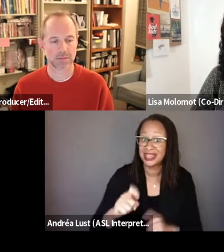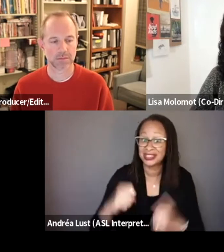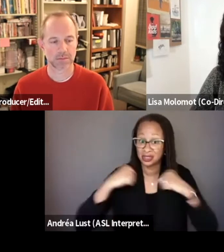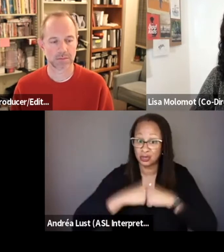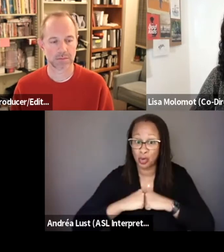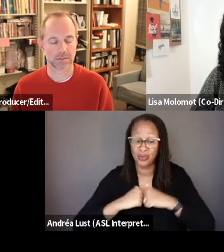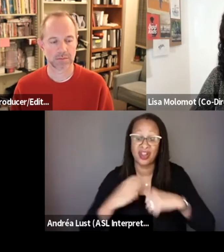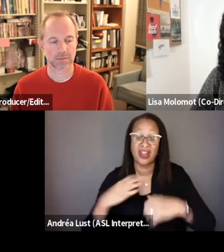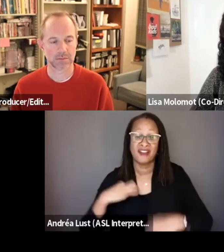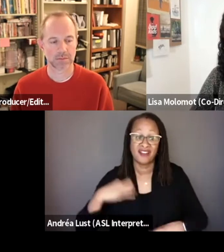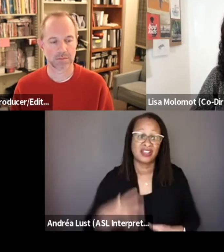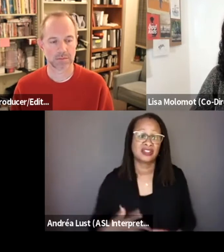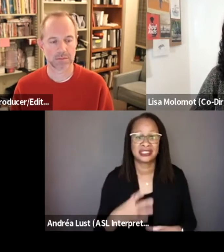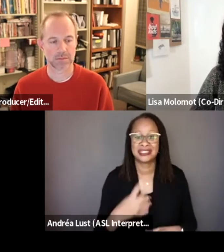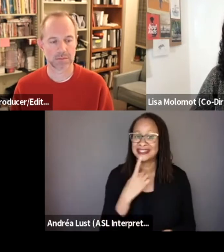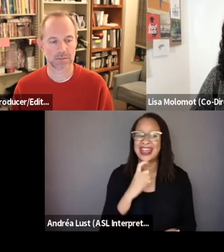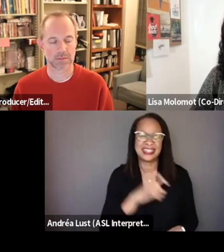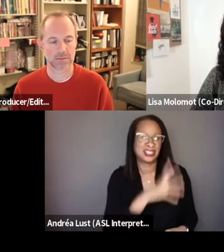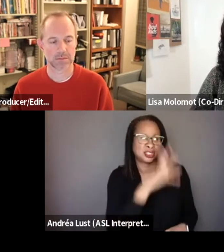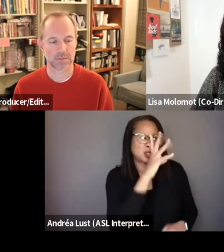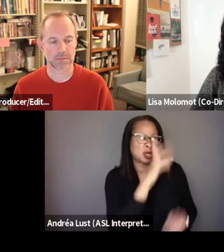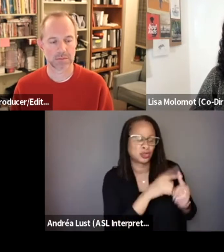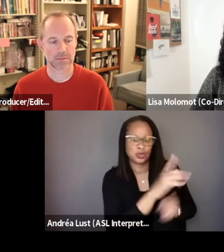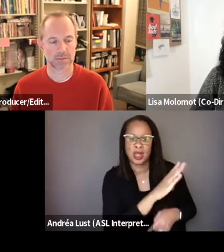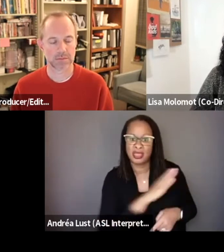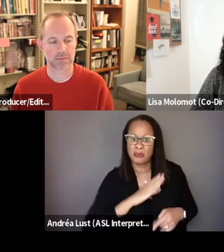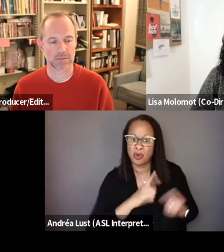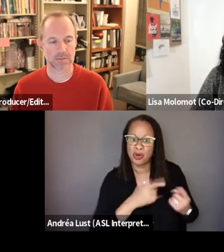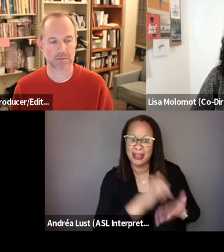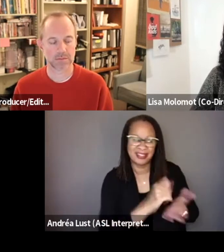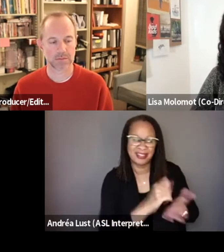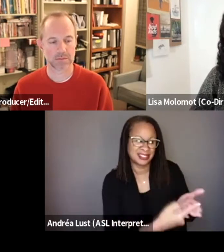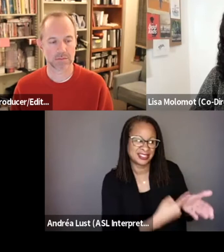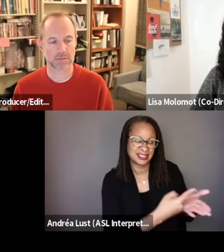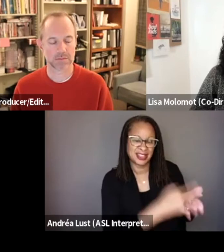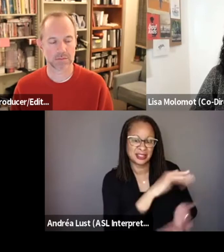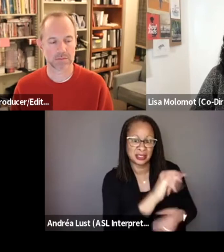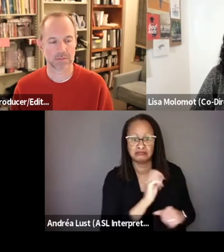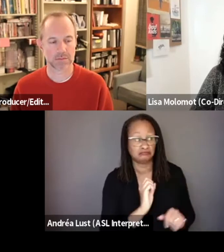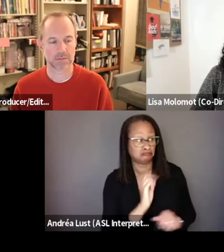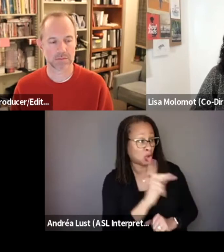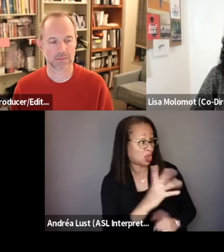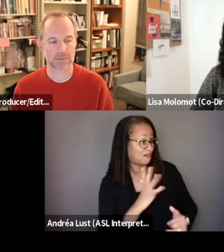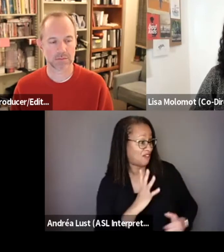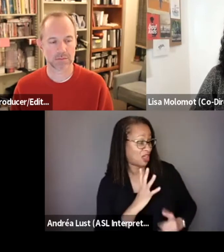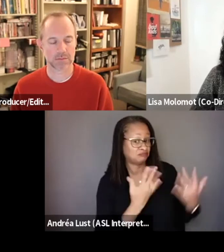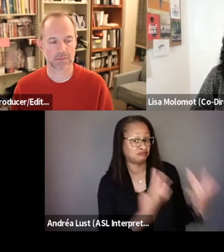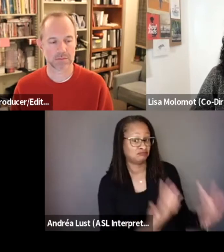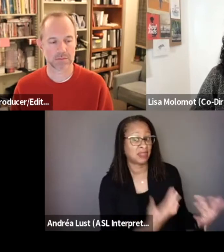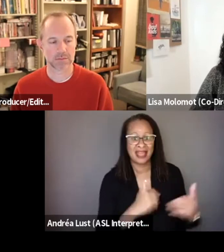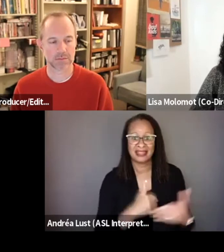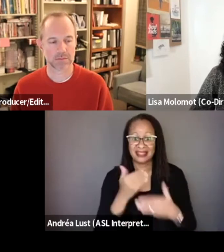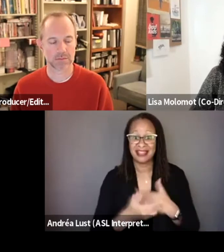well, I need to talk to the board and discuss it with them. And we're like, okay. And then the next time, or, you know,